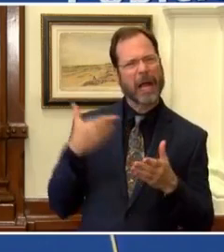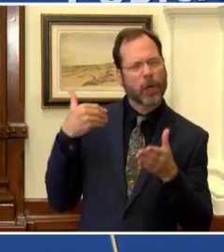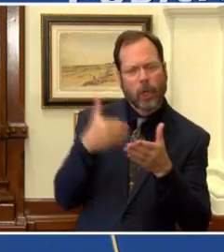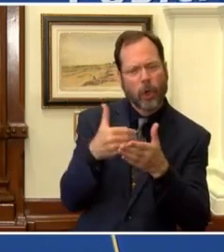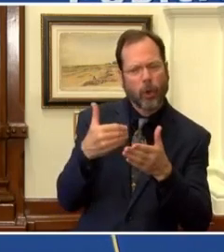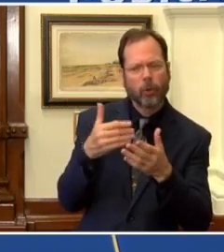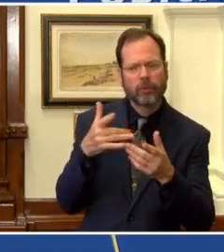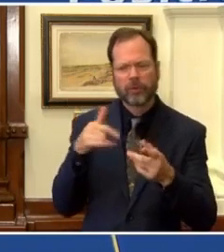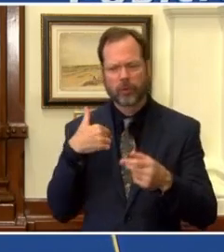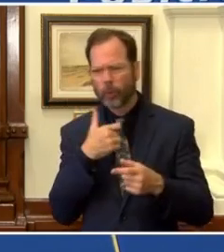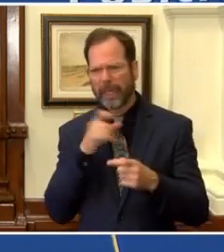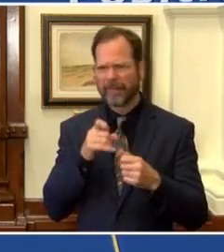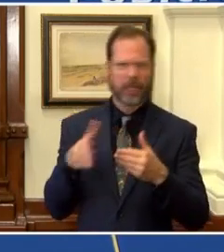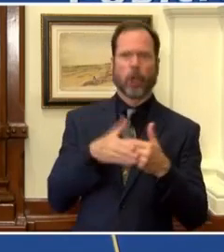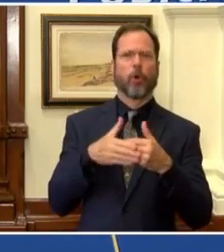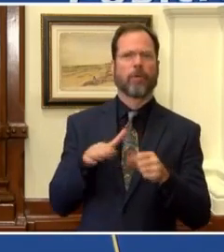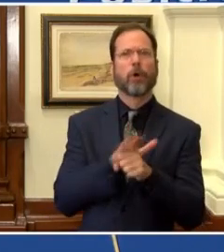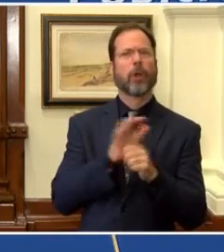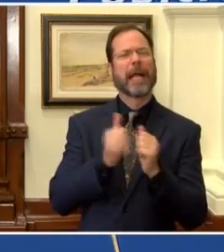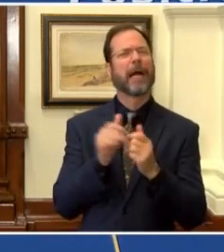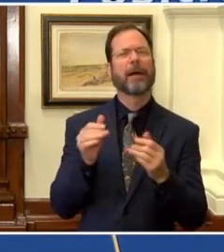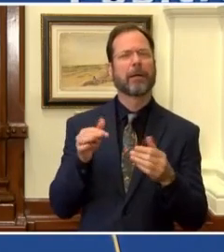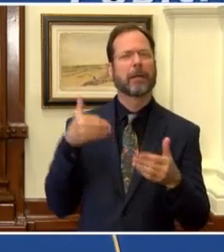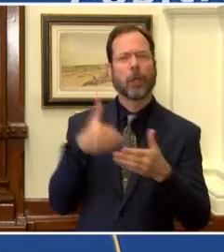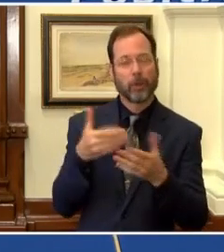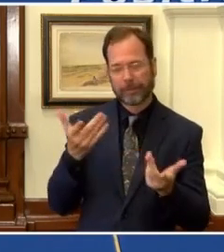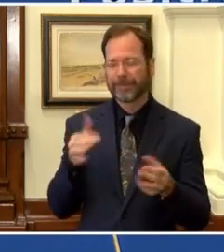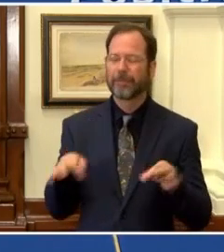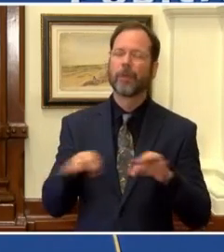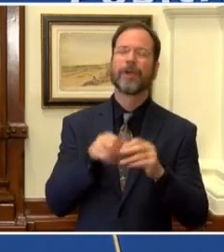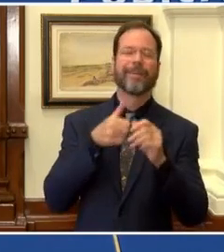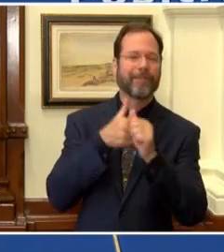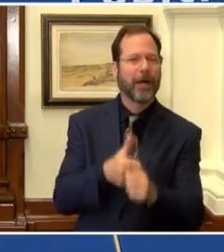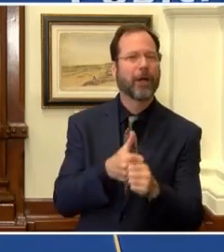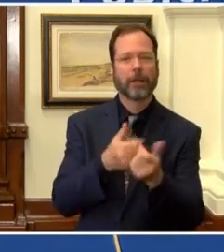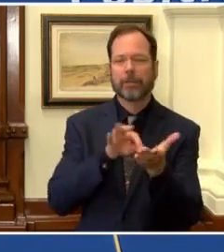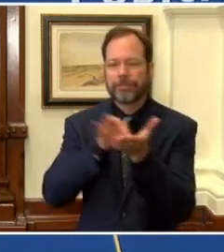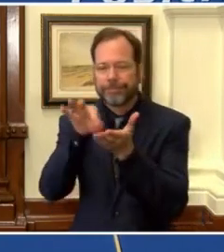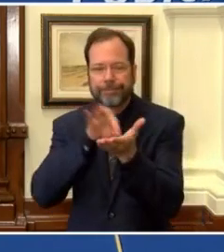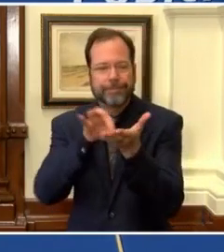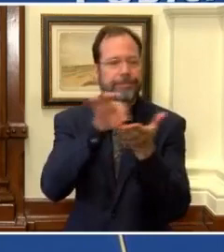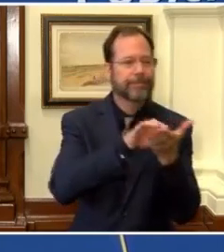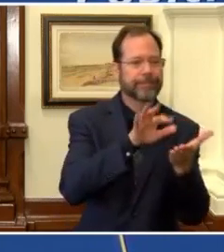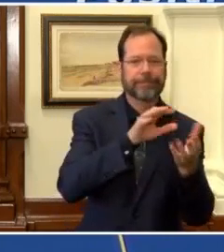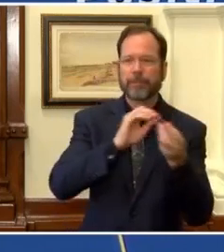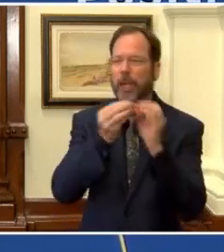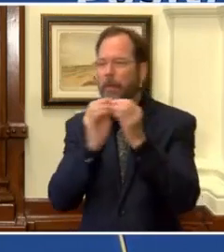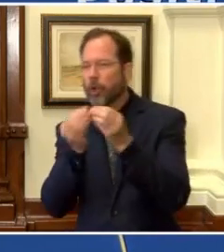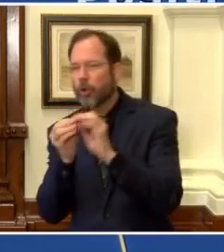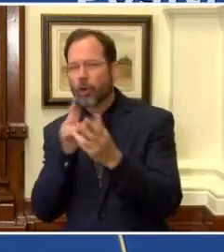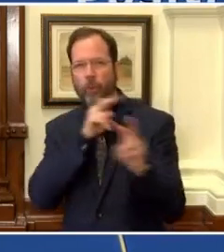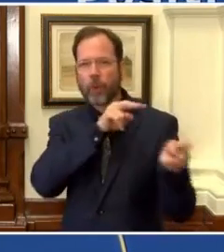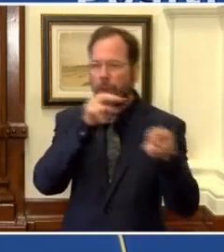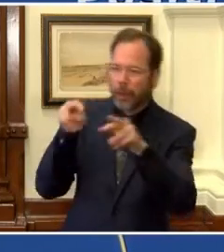LAST RESORT, BUT WOULD YOU CONSIDER SCALING BACK SOME OF YOUR PHASE THREE OPENINGS? HOW CLOSE ARE WE TO HAVING TO DO THAT?